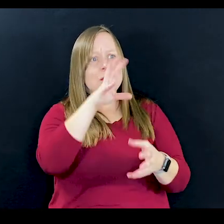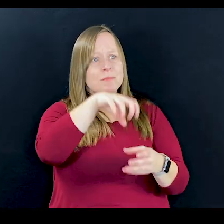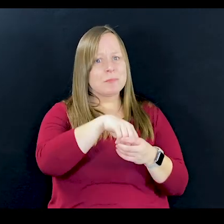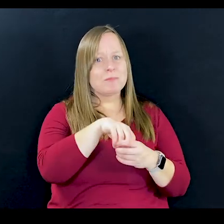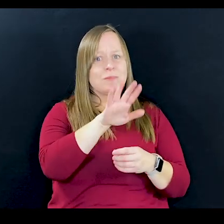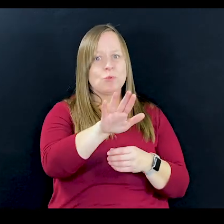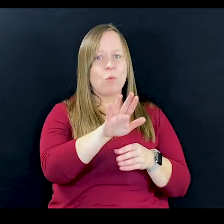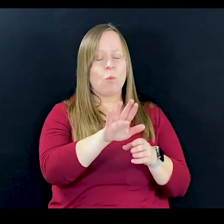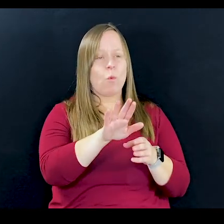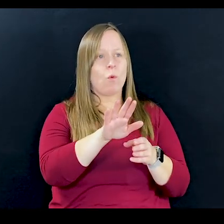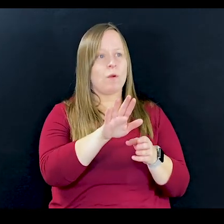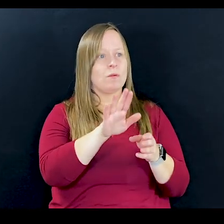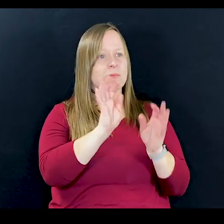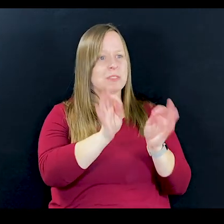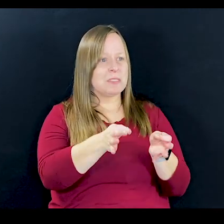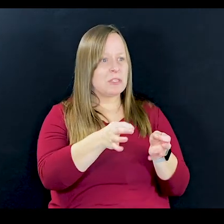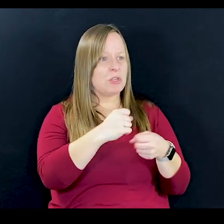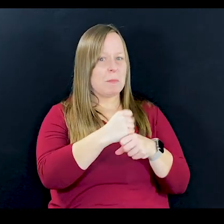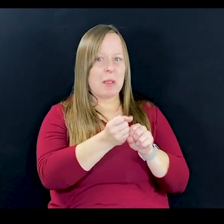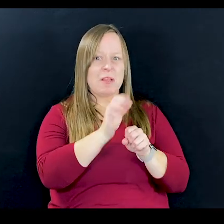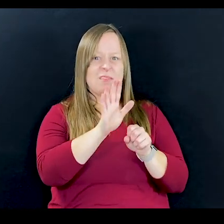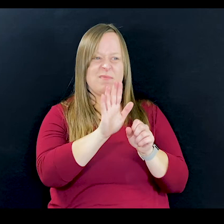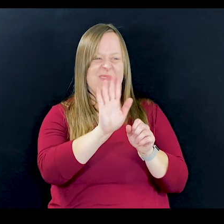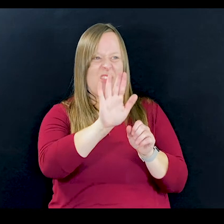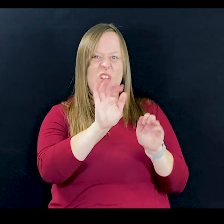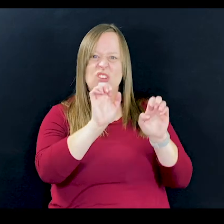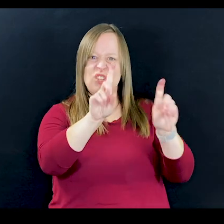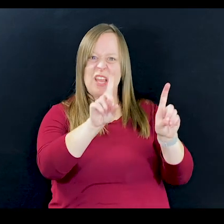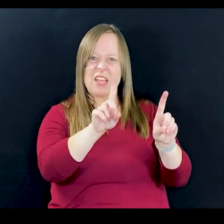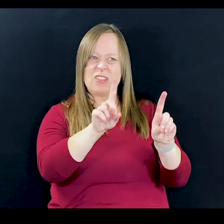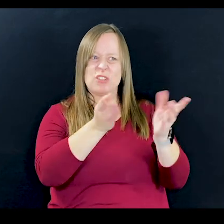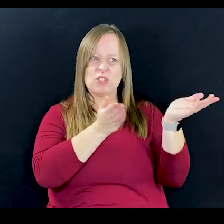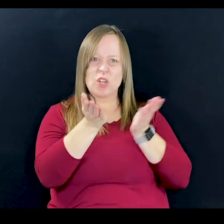right to participate in decision-making about your child's education and